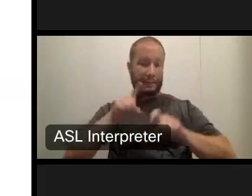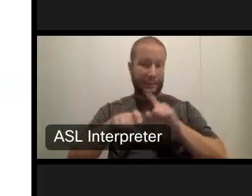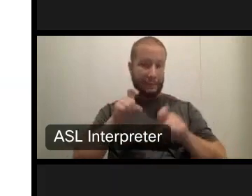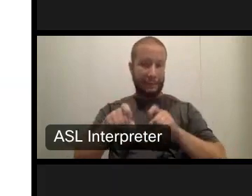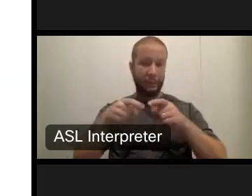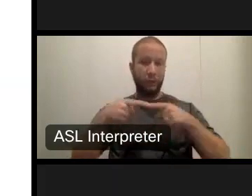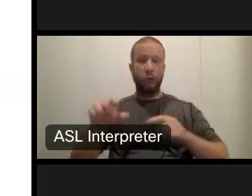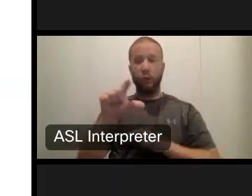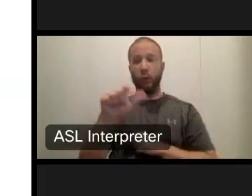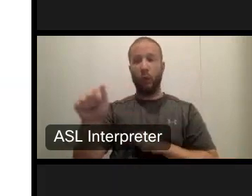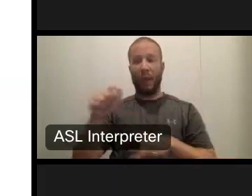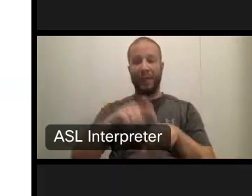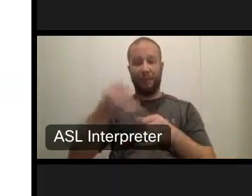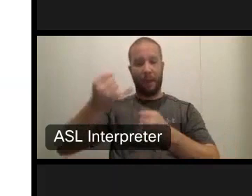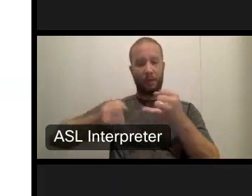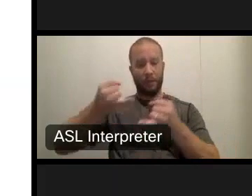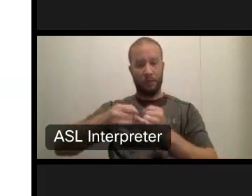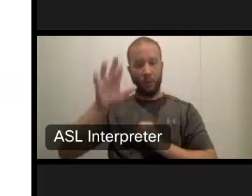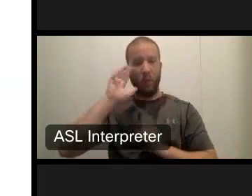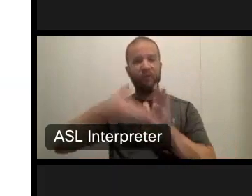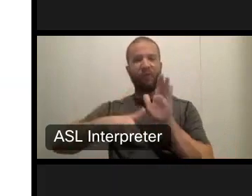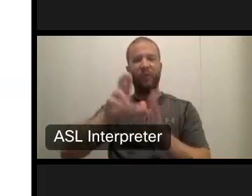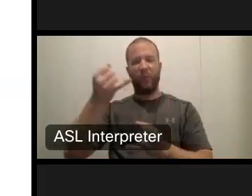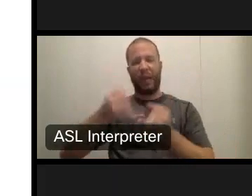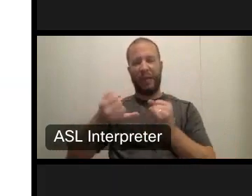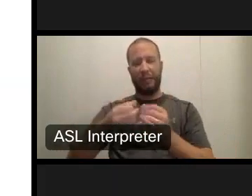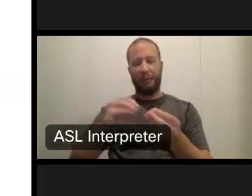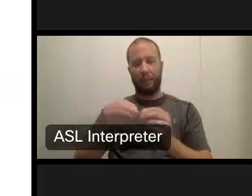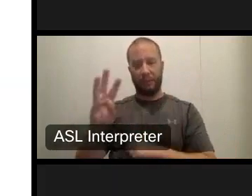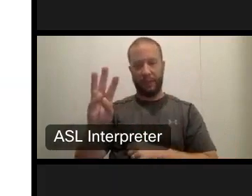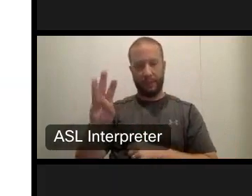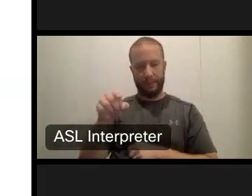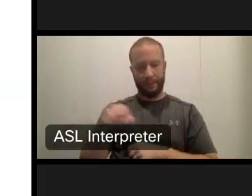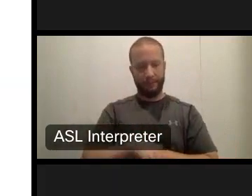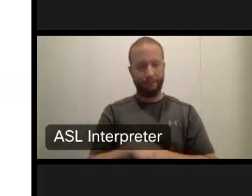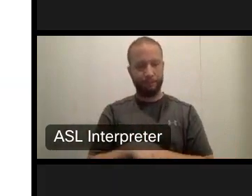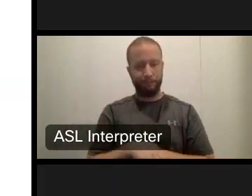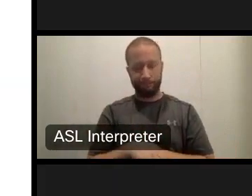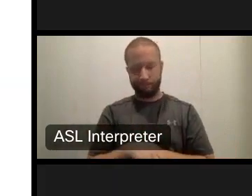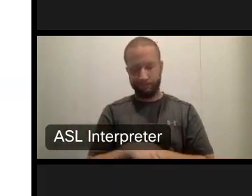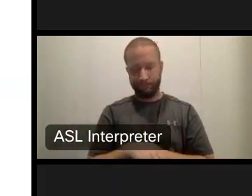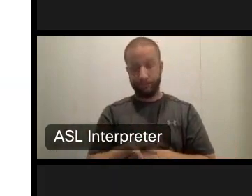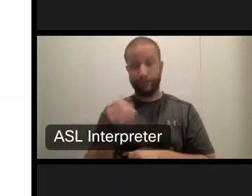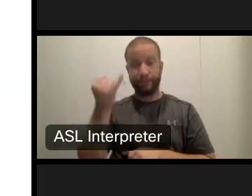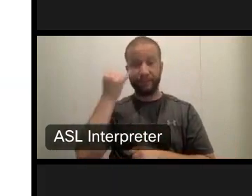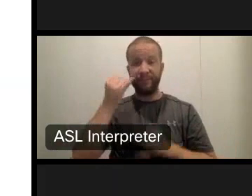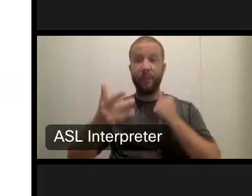in the Q a which will be reviewed shortly if you at any point are experiencing technical